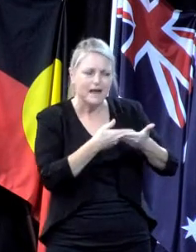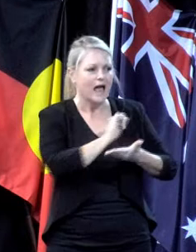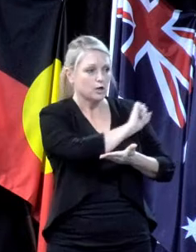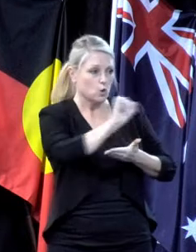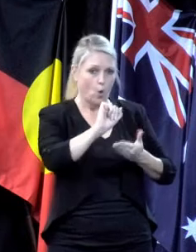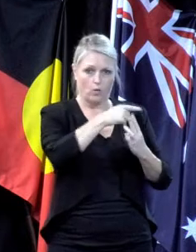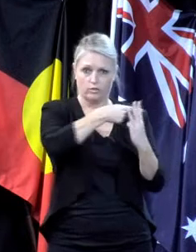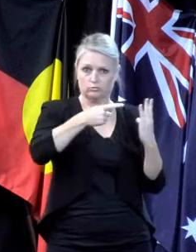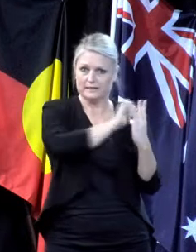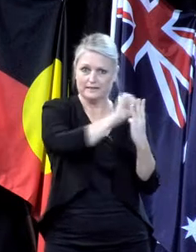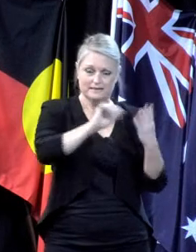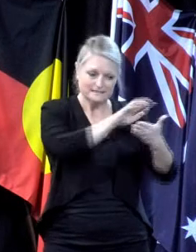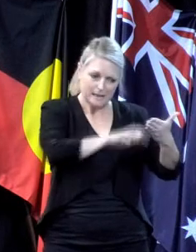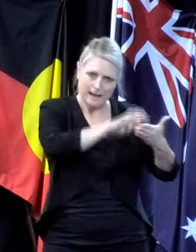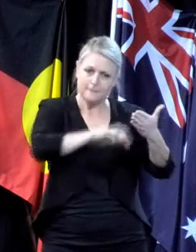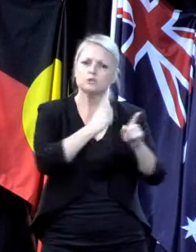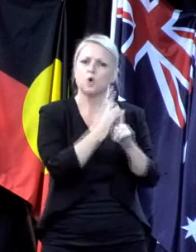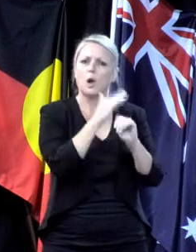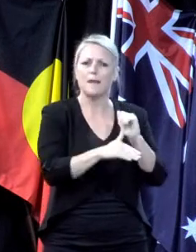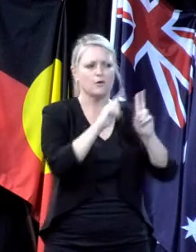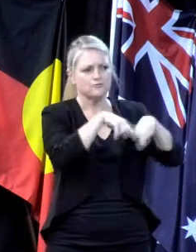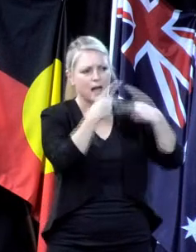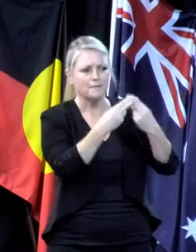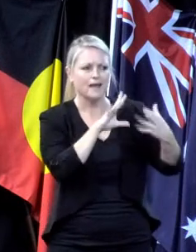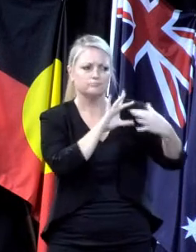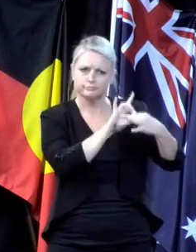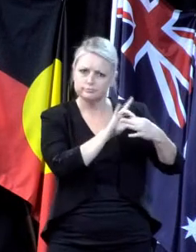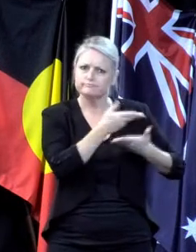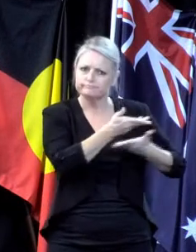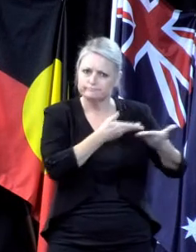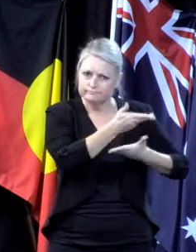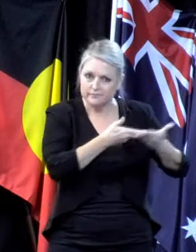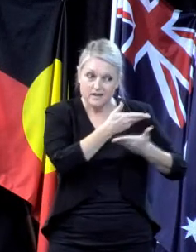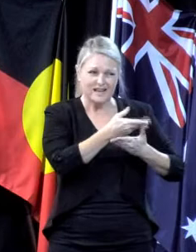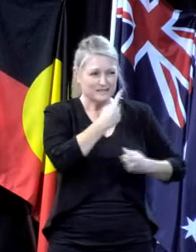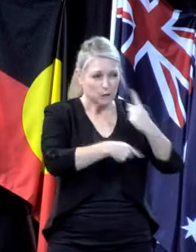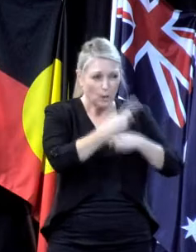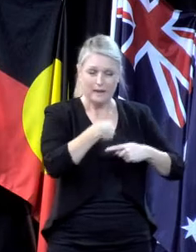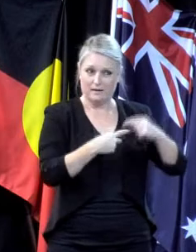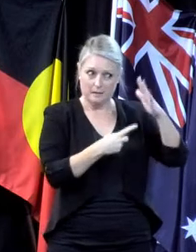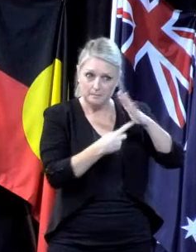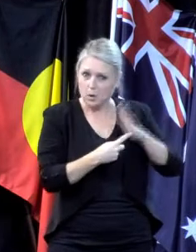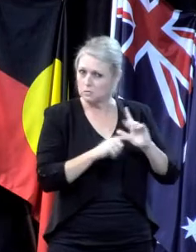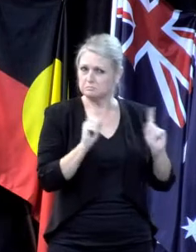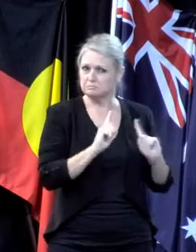How important is family engagement to the success of the student and of the school?